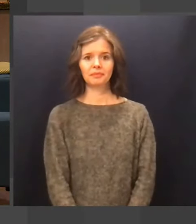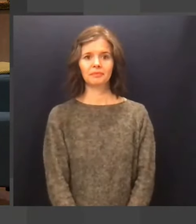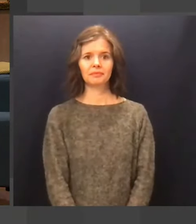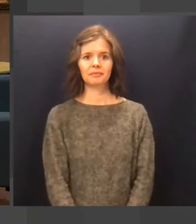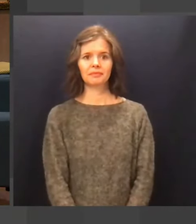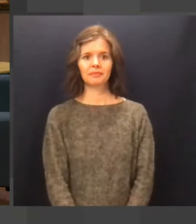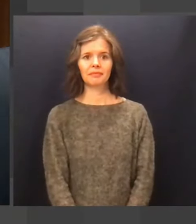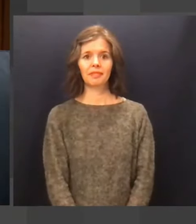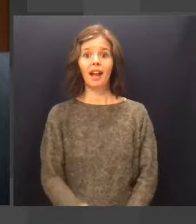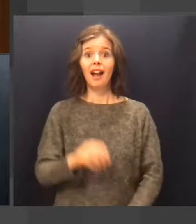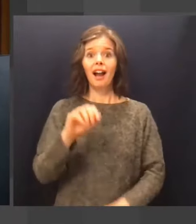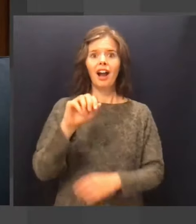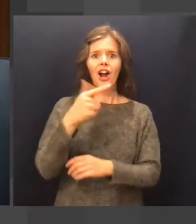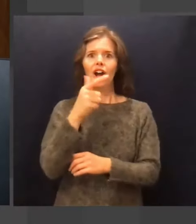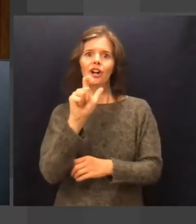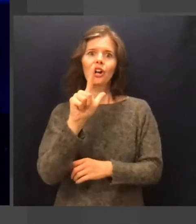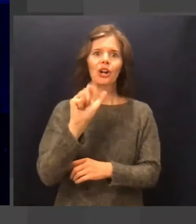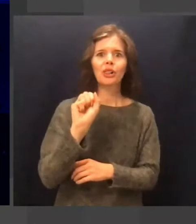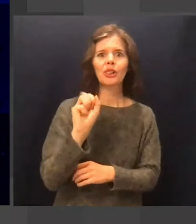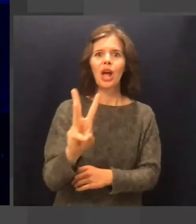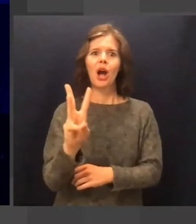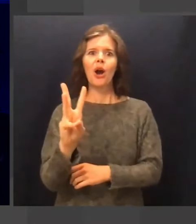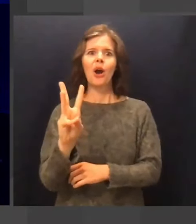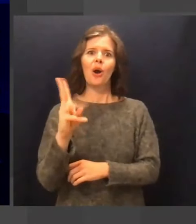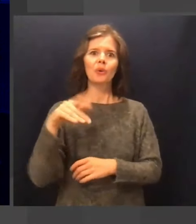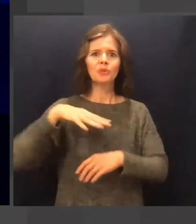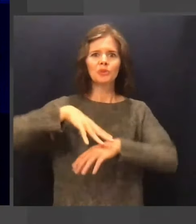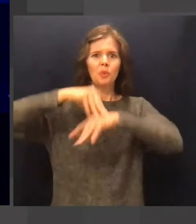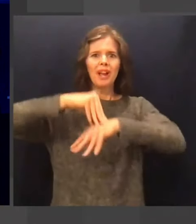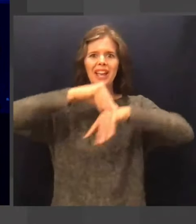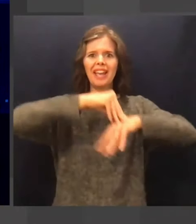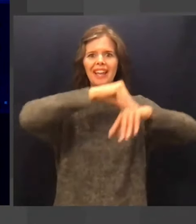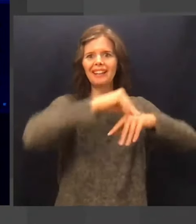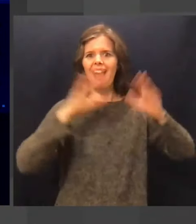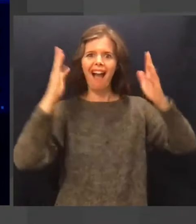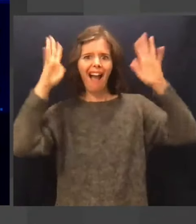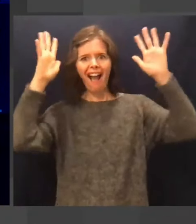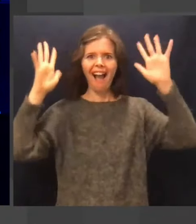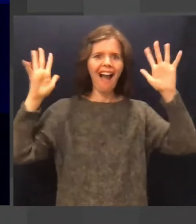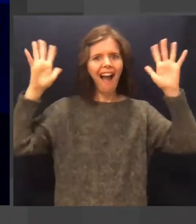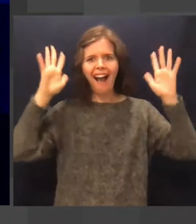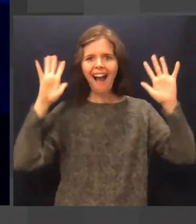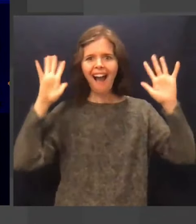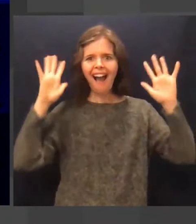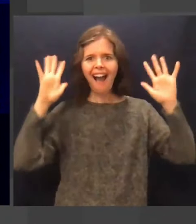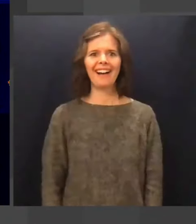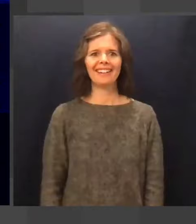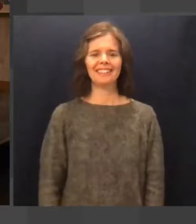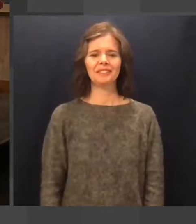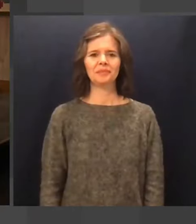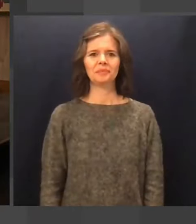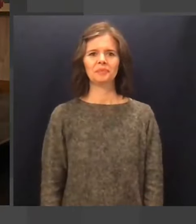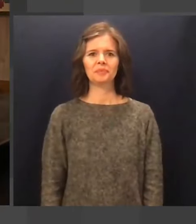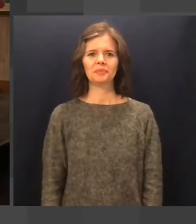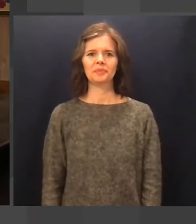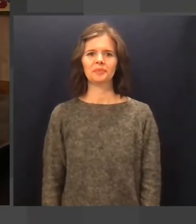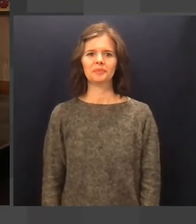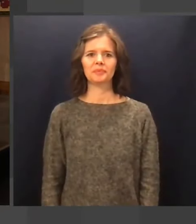EVERYONE ELSE.